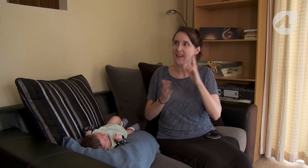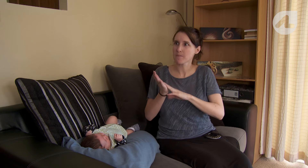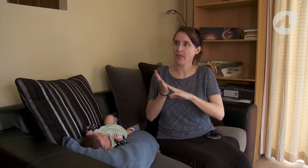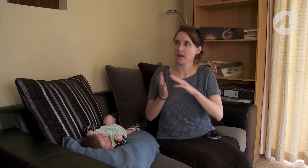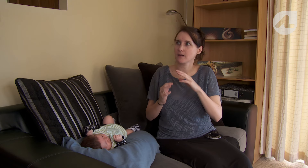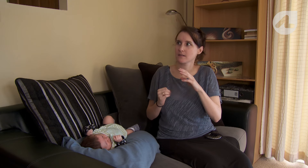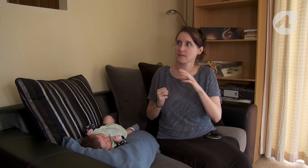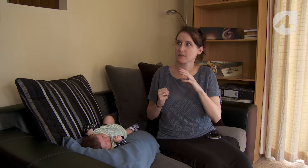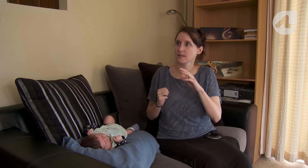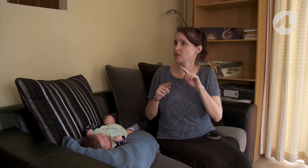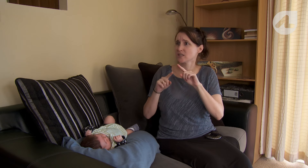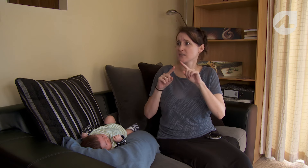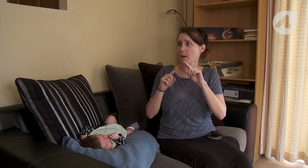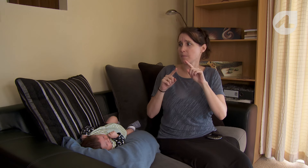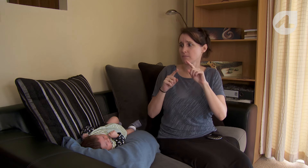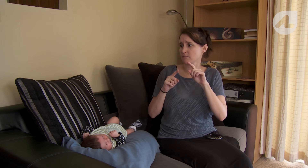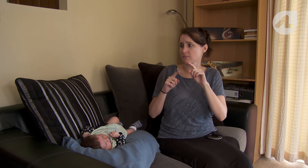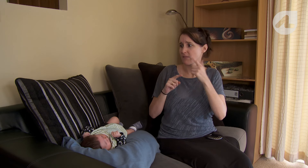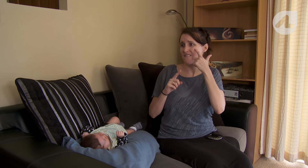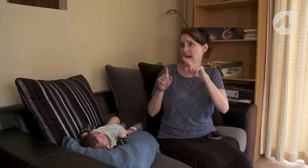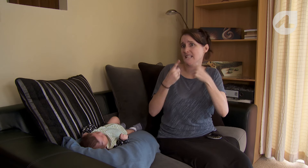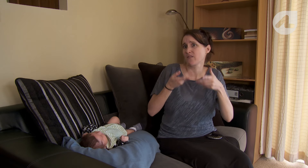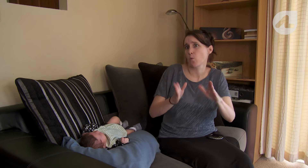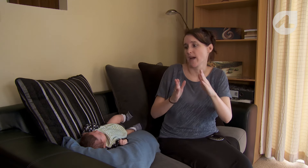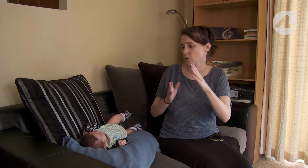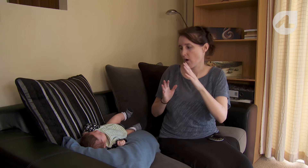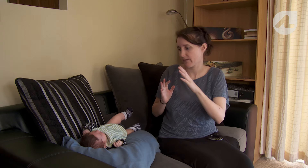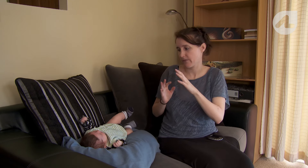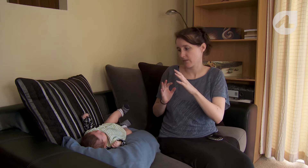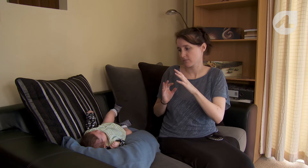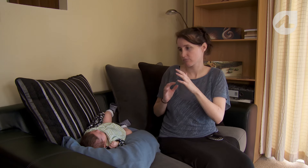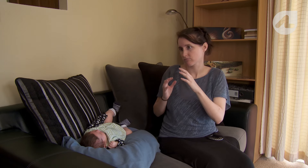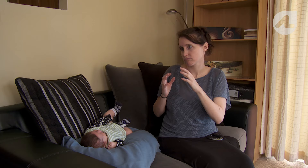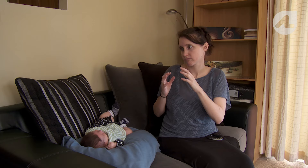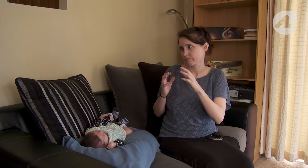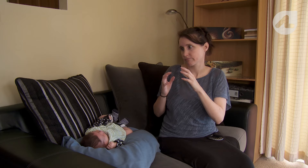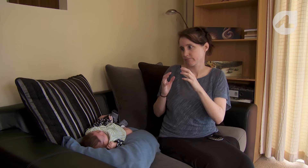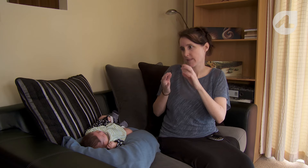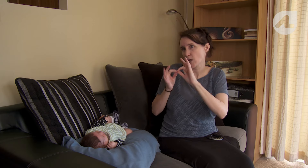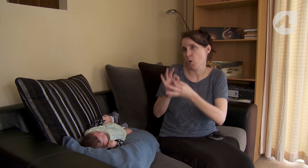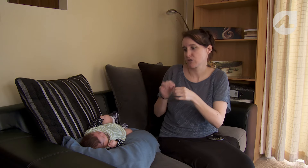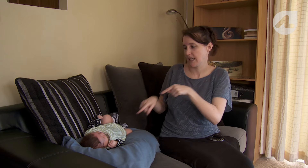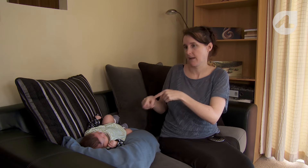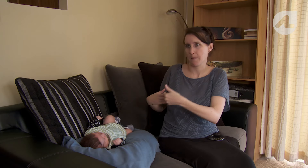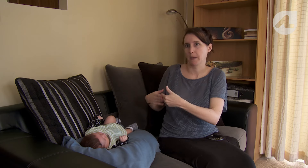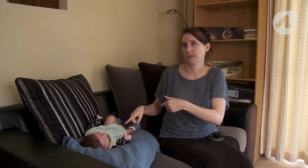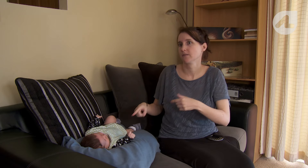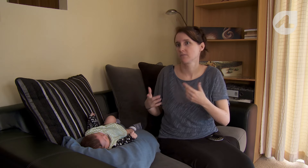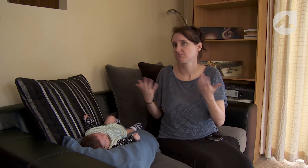I think being a deaf mum, you just find different ways to interpret your baby.